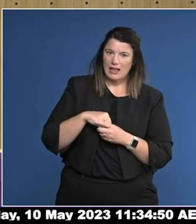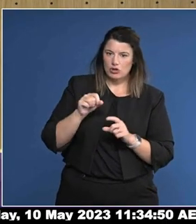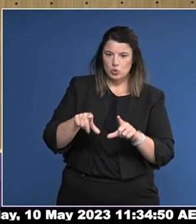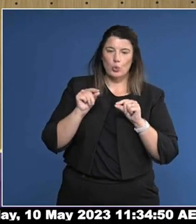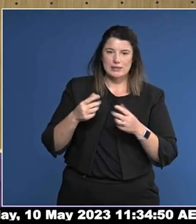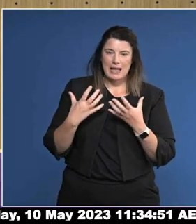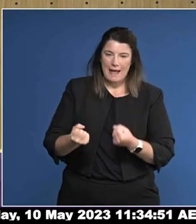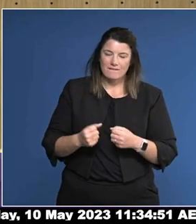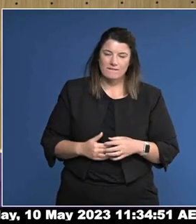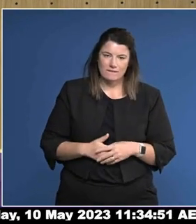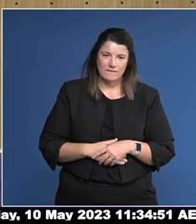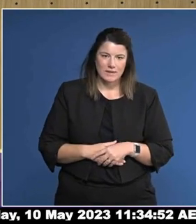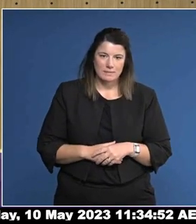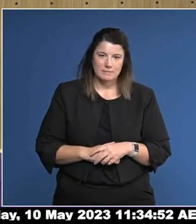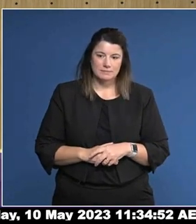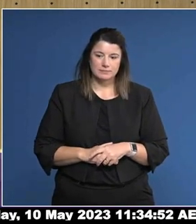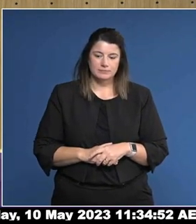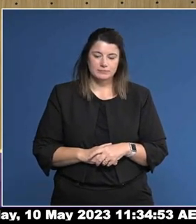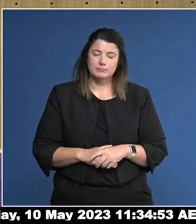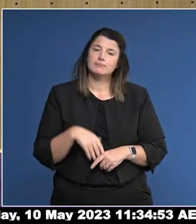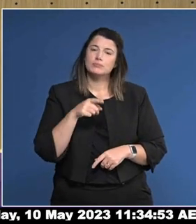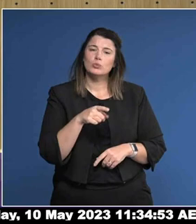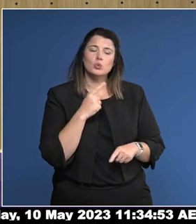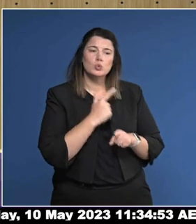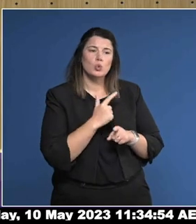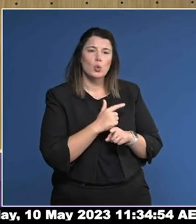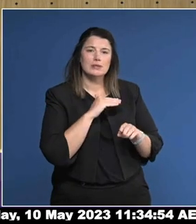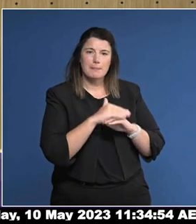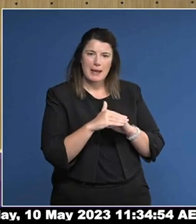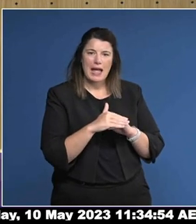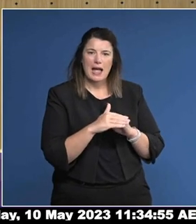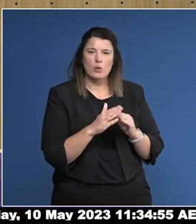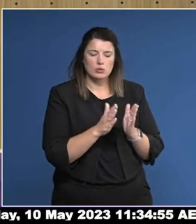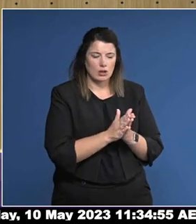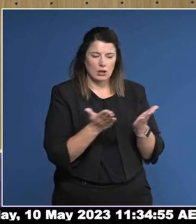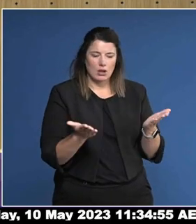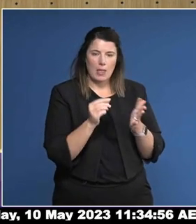You do, in fact, refer to the use of the Pragmatic Organisation Dynamic Display books.